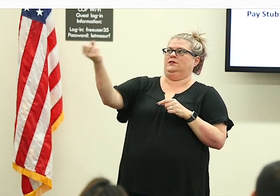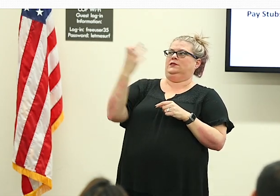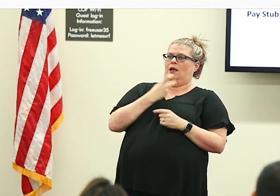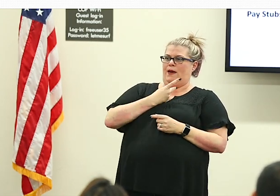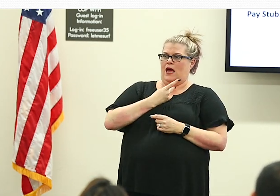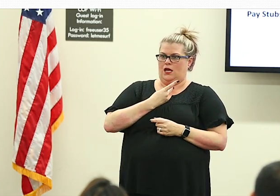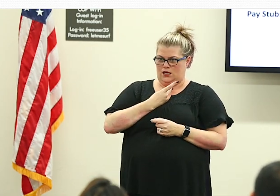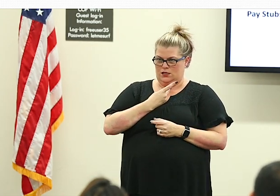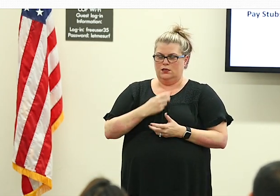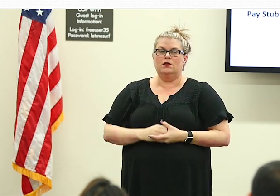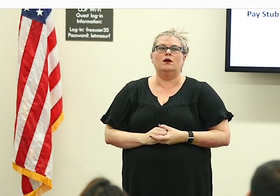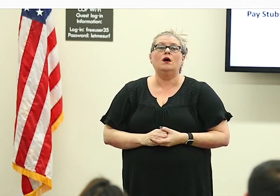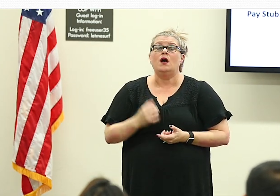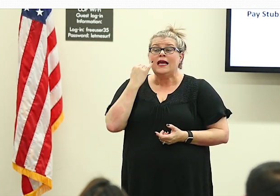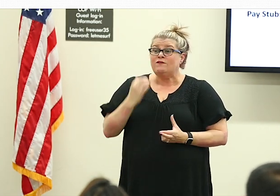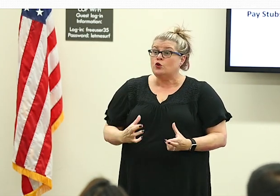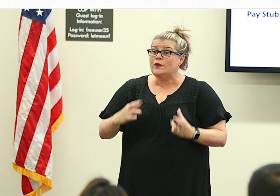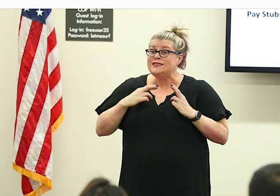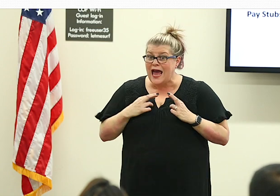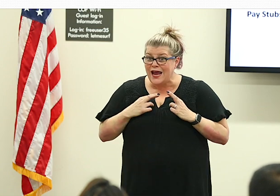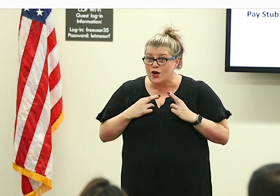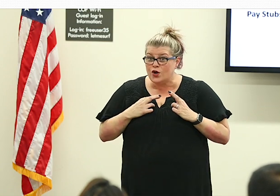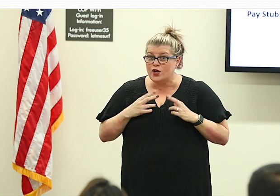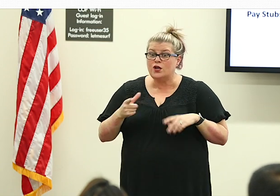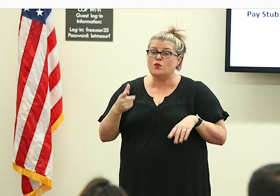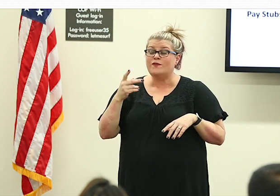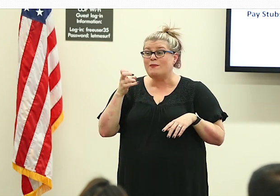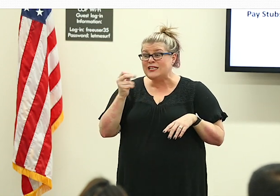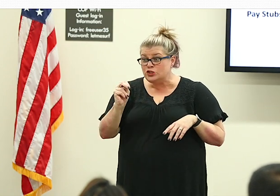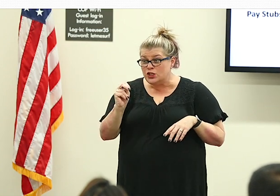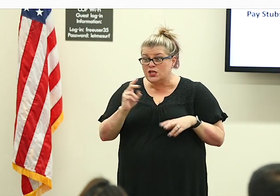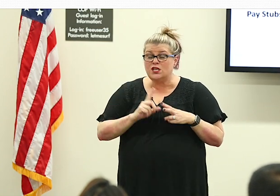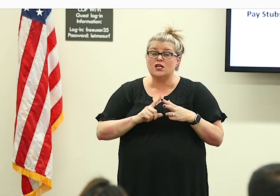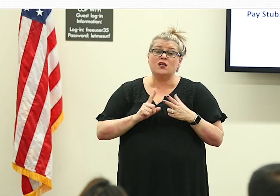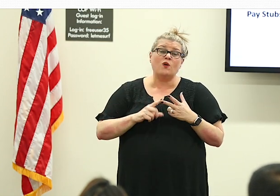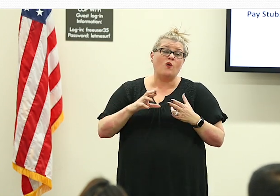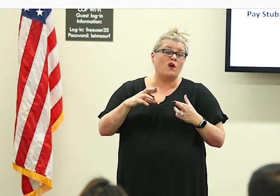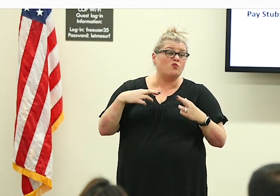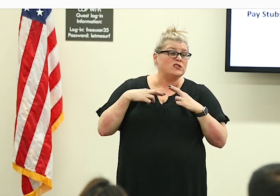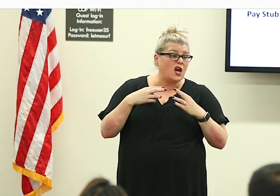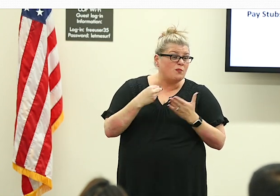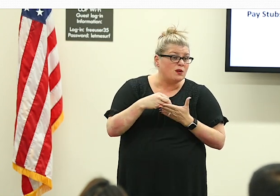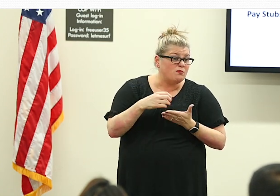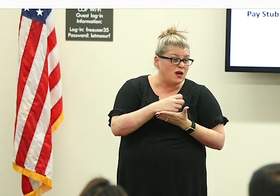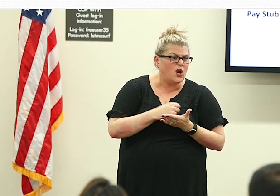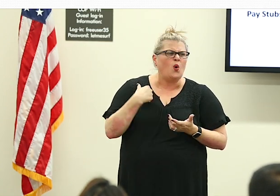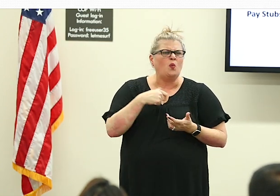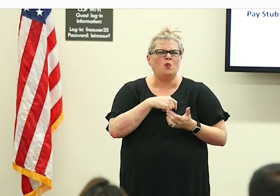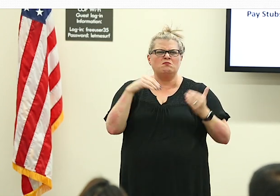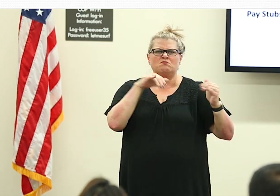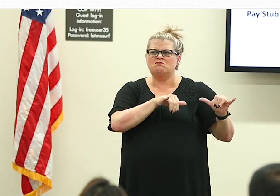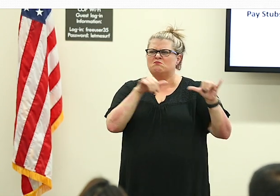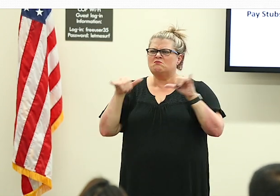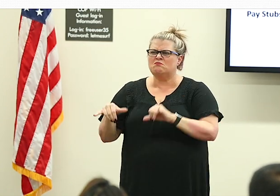And then also, if you're retired and you're getting a pension or annuity, we treat it like the Social Security or Disability